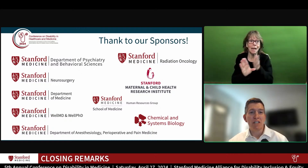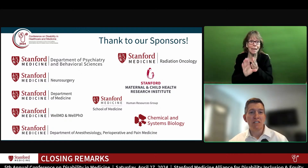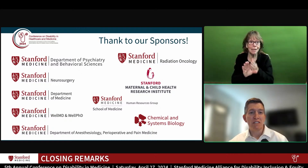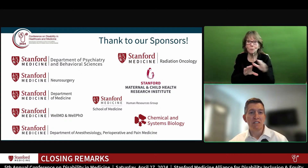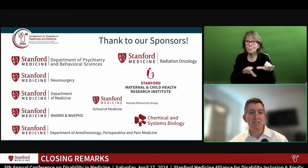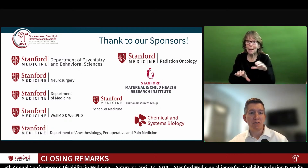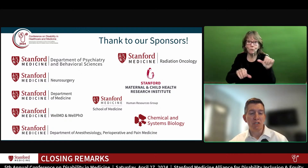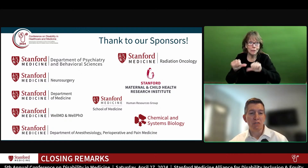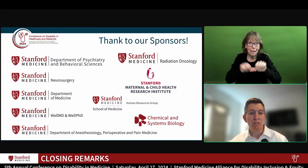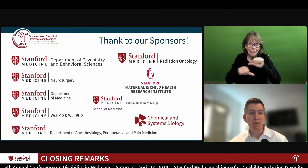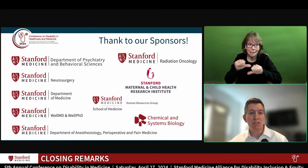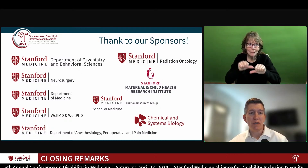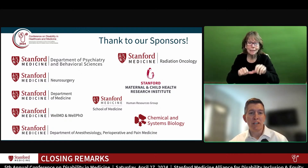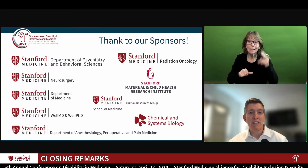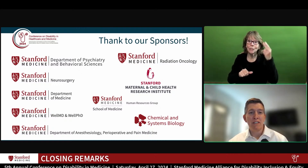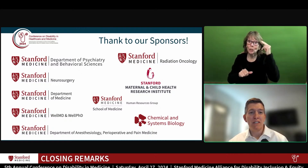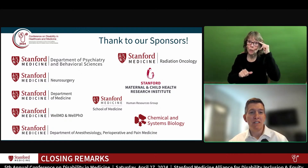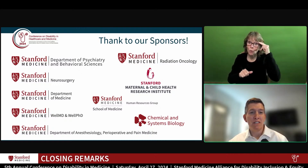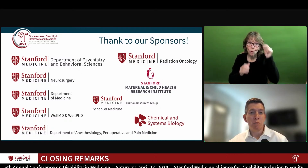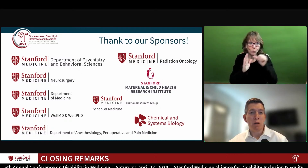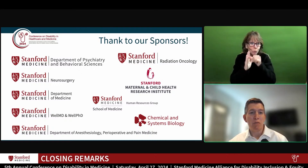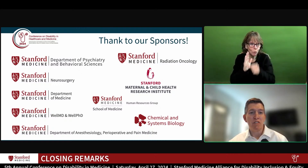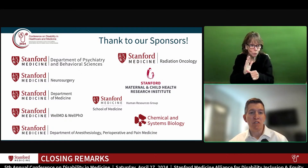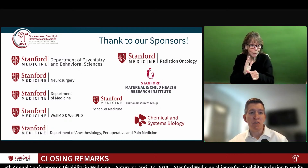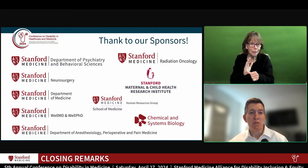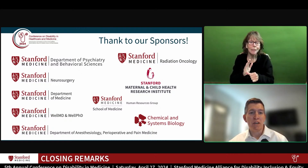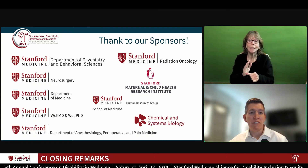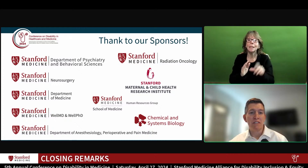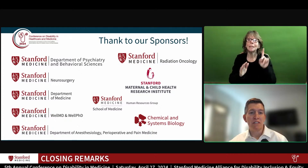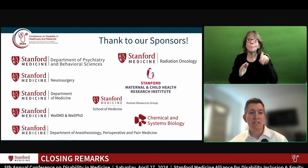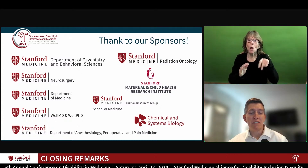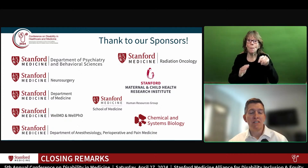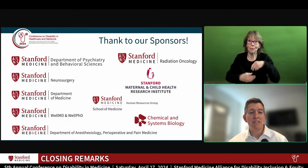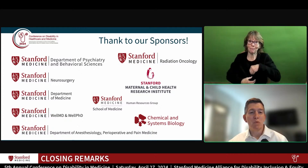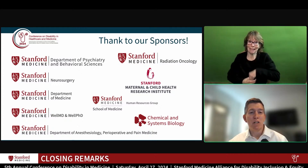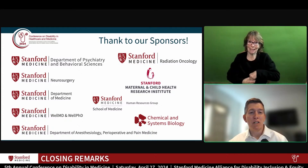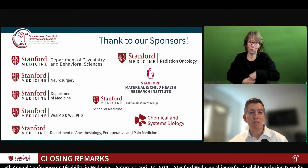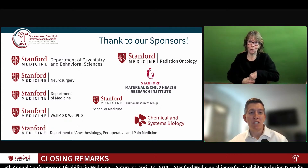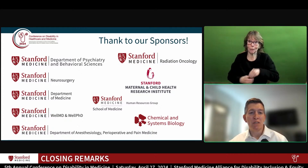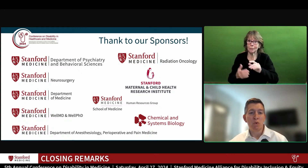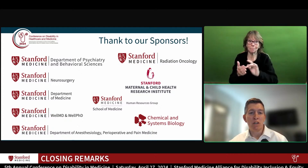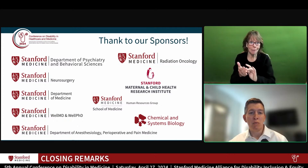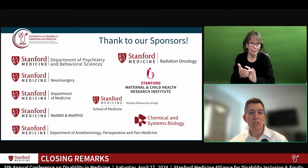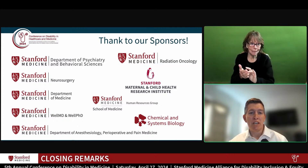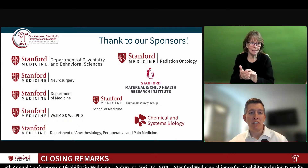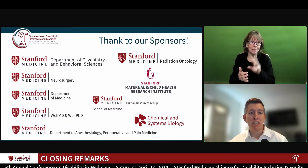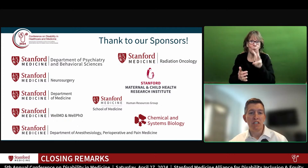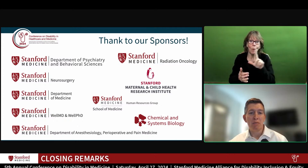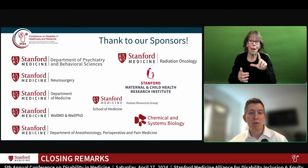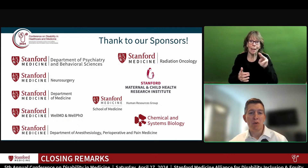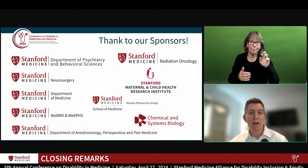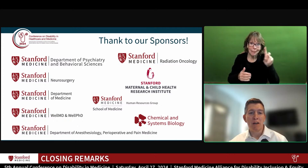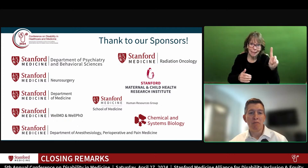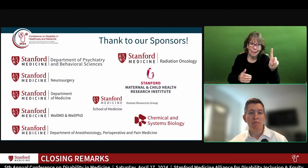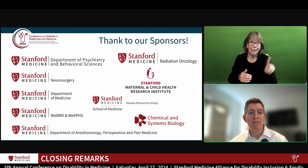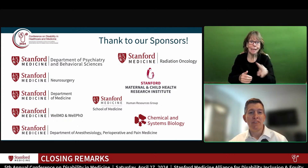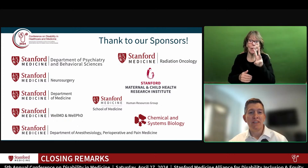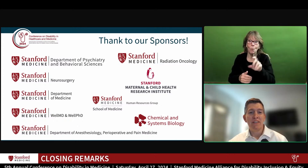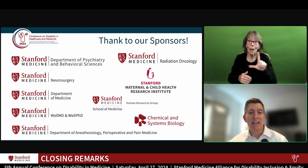Sciences, Neurosurgery, Department of Internal Medicine, the Well MD and Well PhD program.